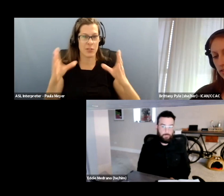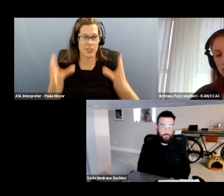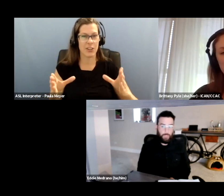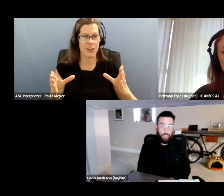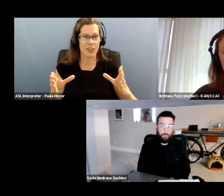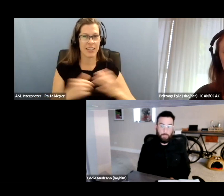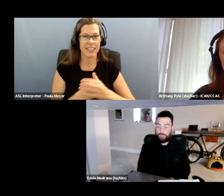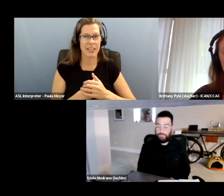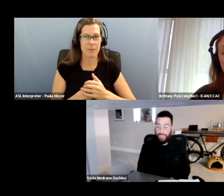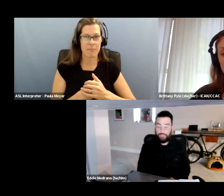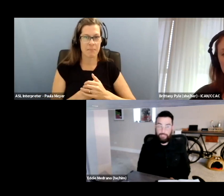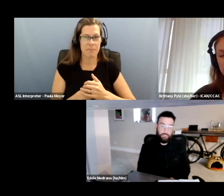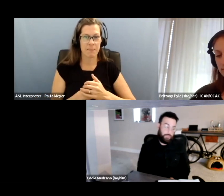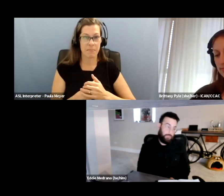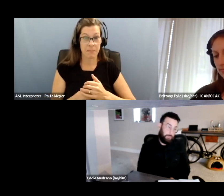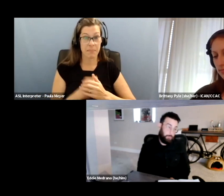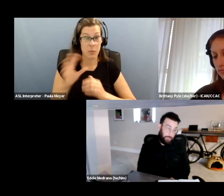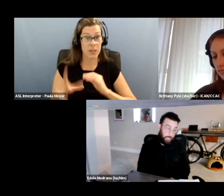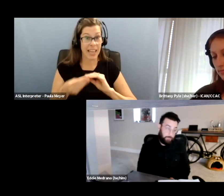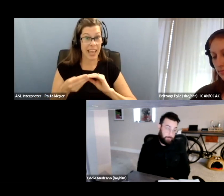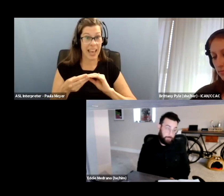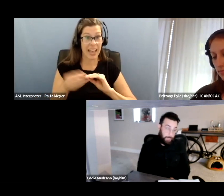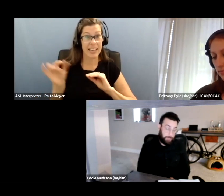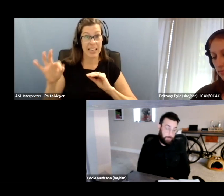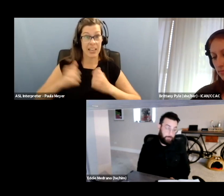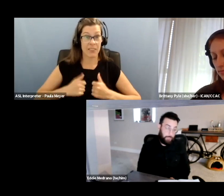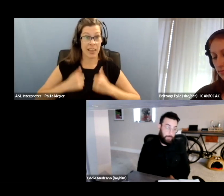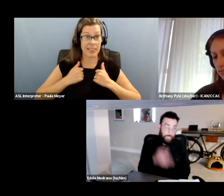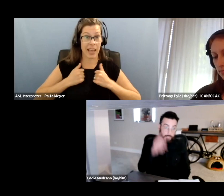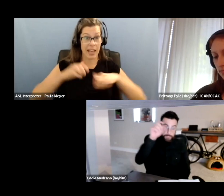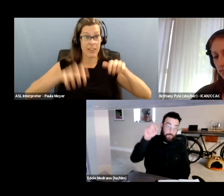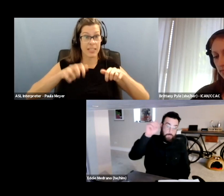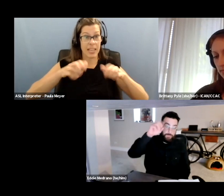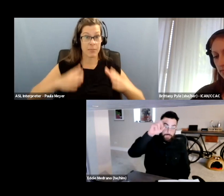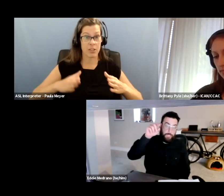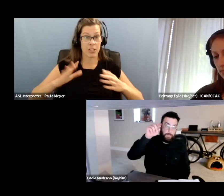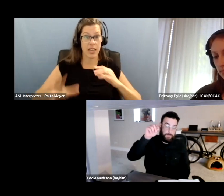I guess to add to that, if you do have a live captioner, we find that adding chevrons and names